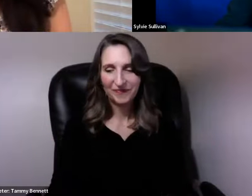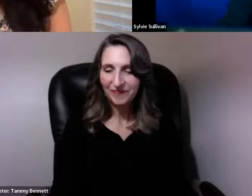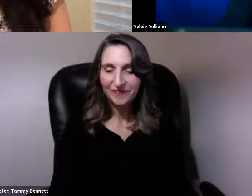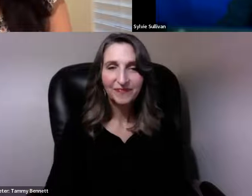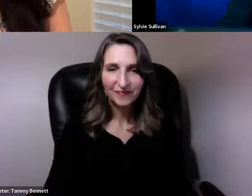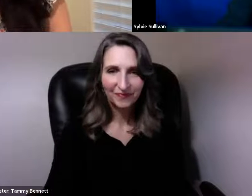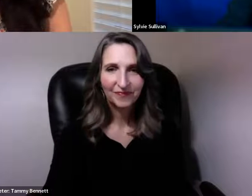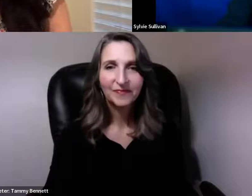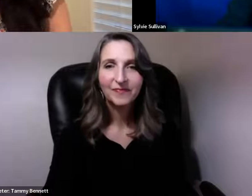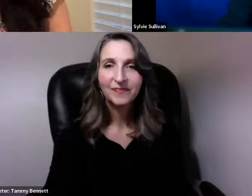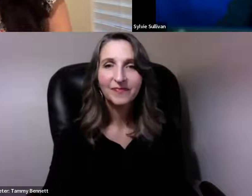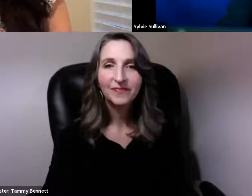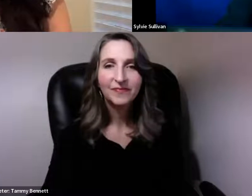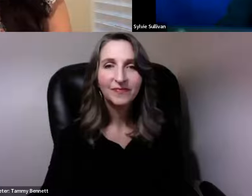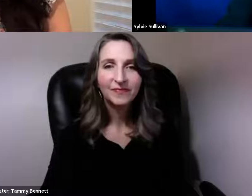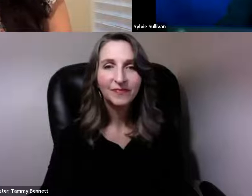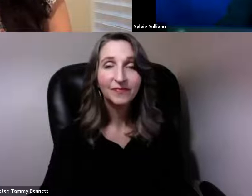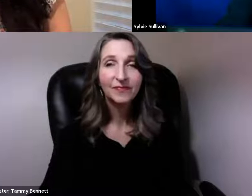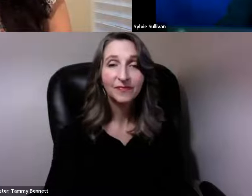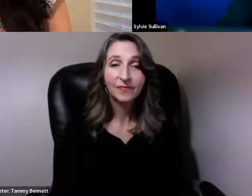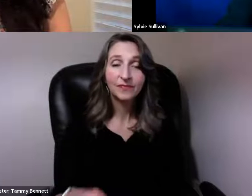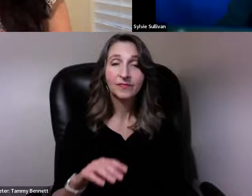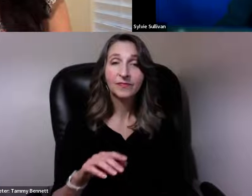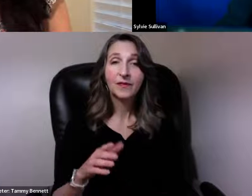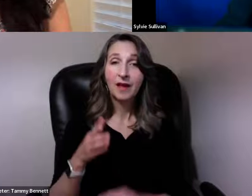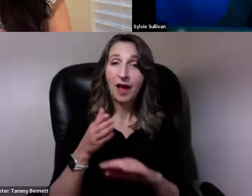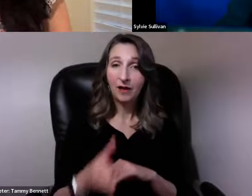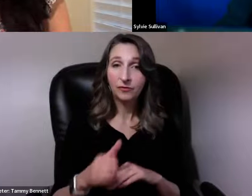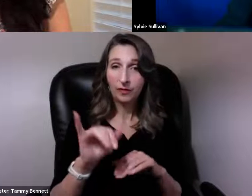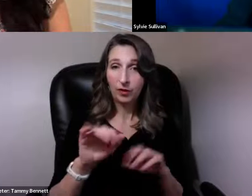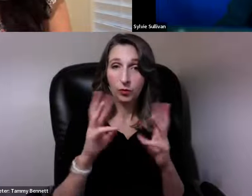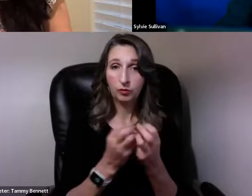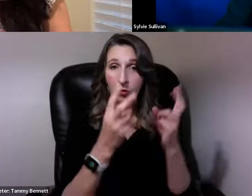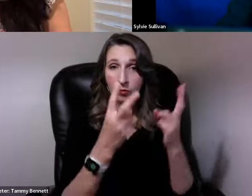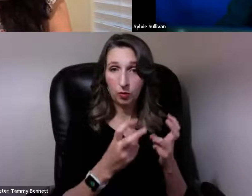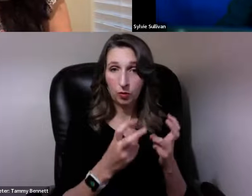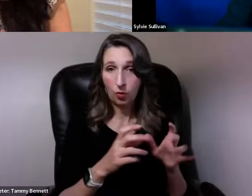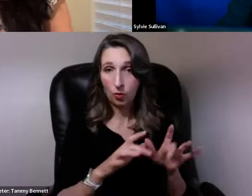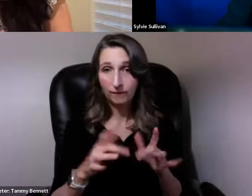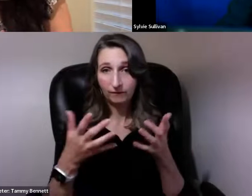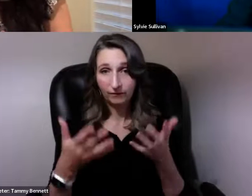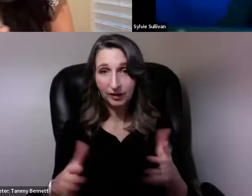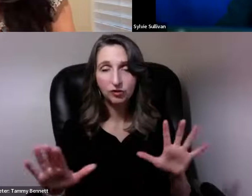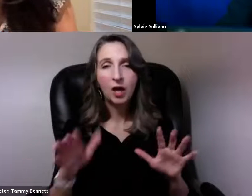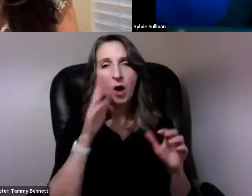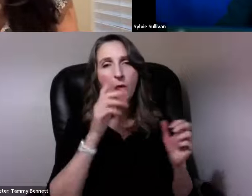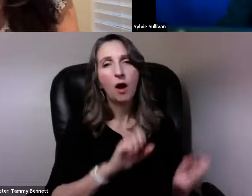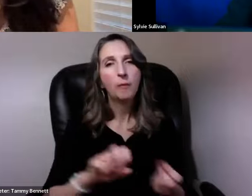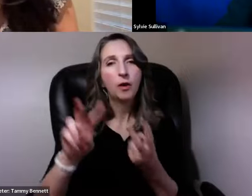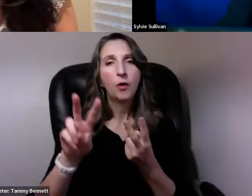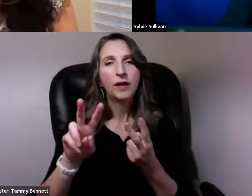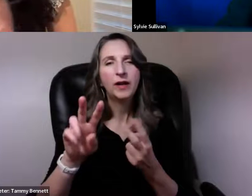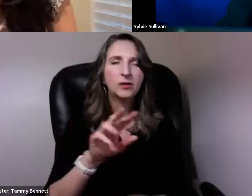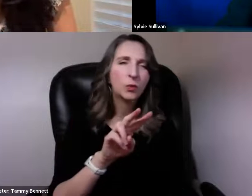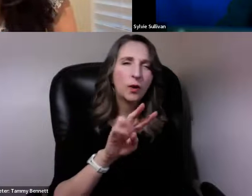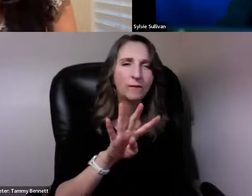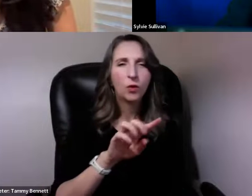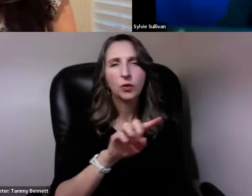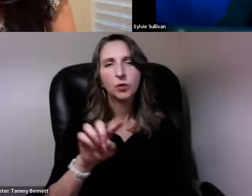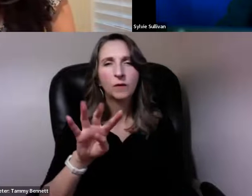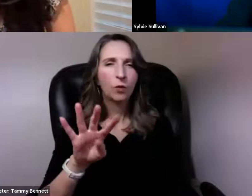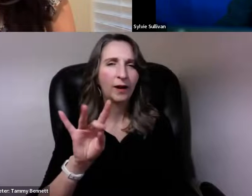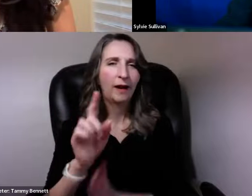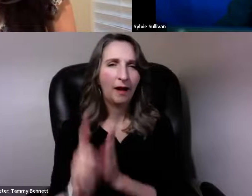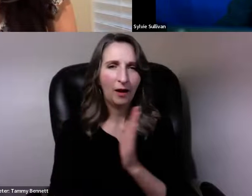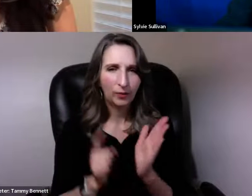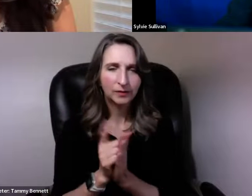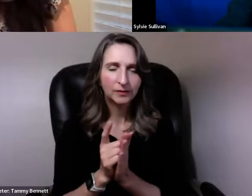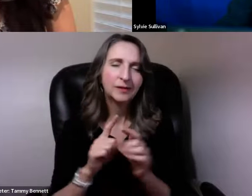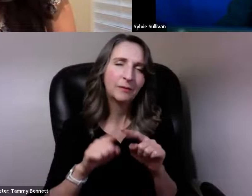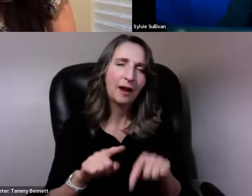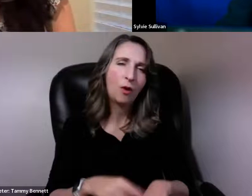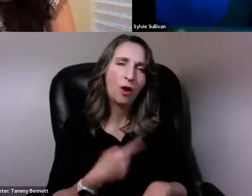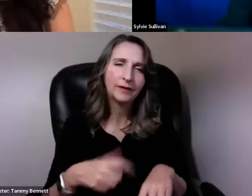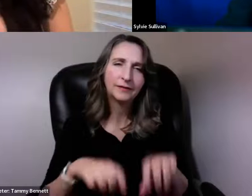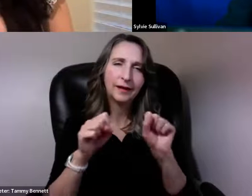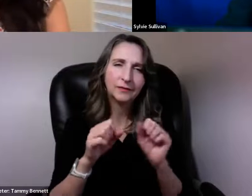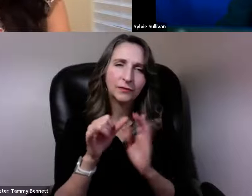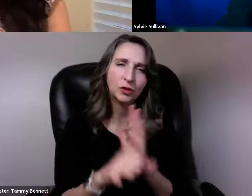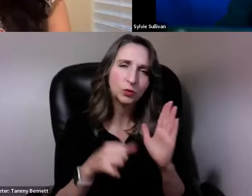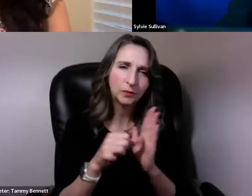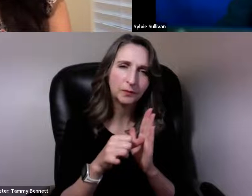And once I am done recording the entire workshop, I will typically upload it within 24 to 48 hours, depending on how long it takes me to upload the video to Youtube So I won't necessarily email and share it with all of you.